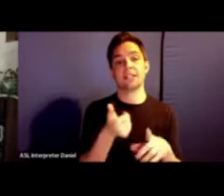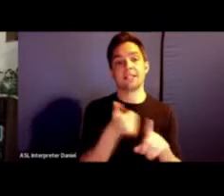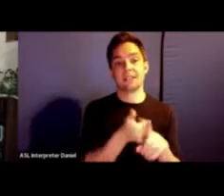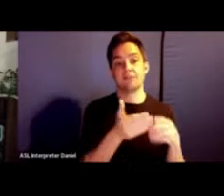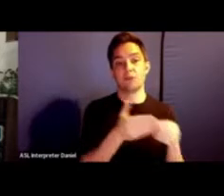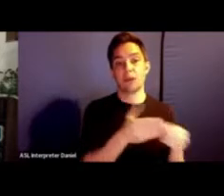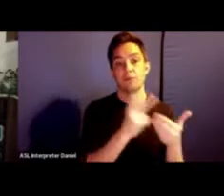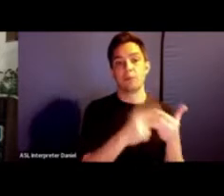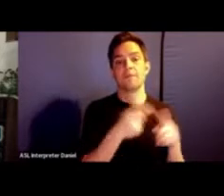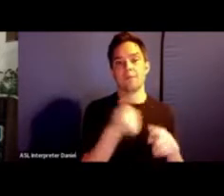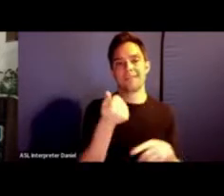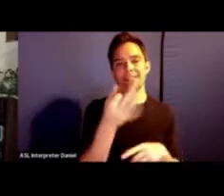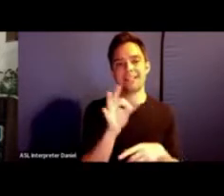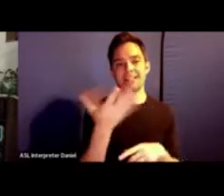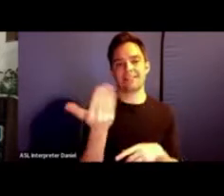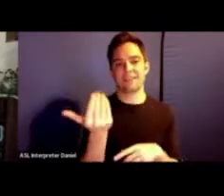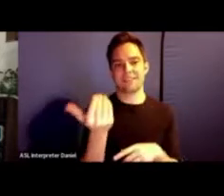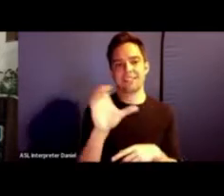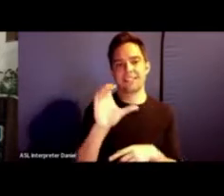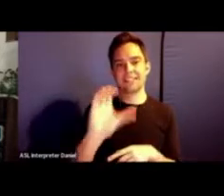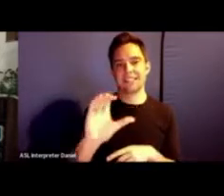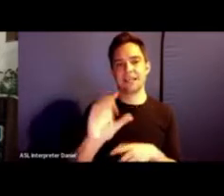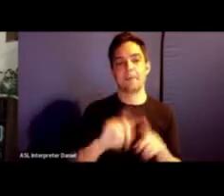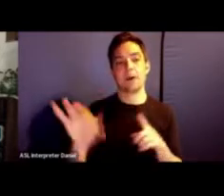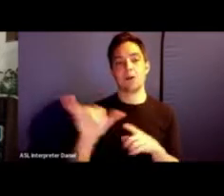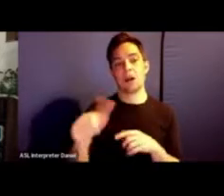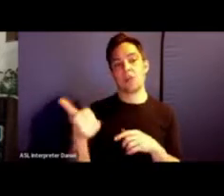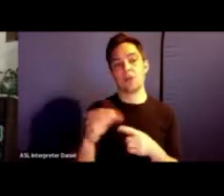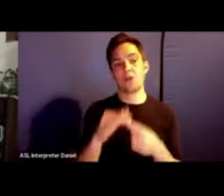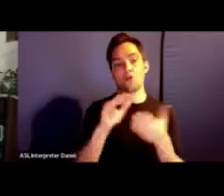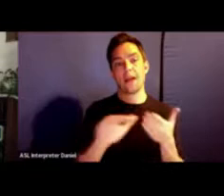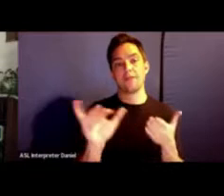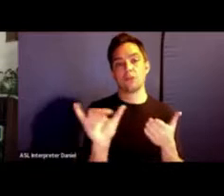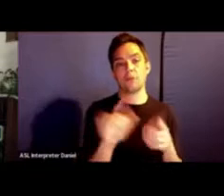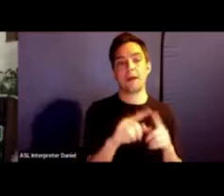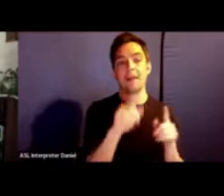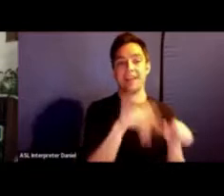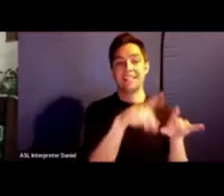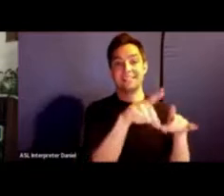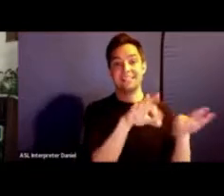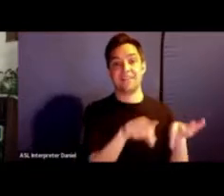1915 C, but of course, there are other waivers as well. But I think this definition covers nicely all self direction